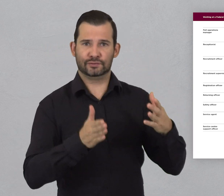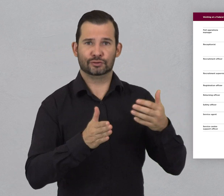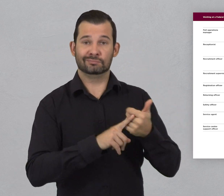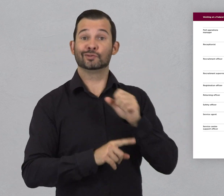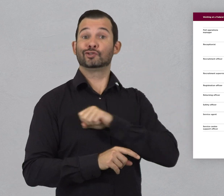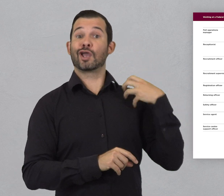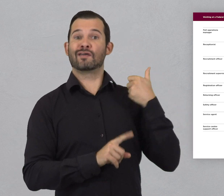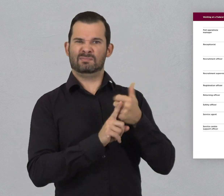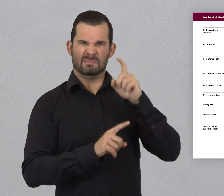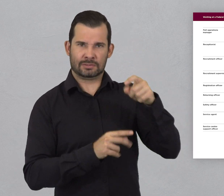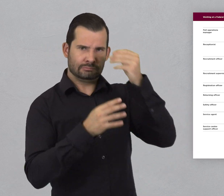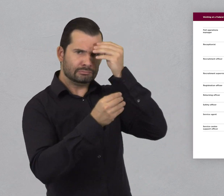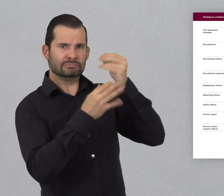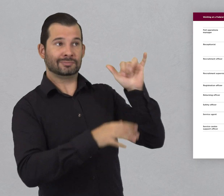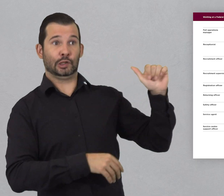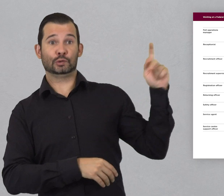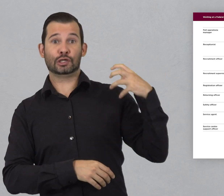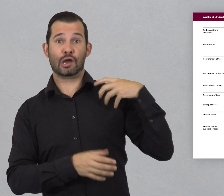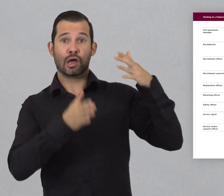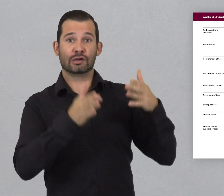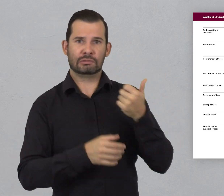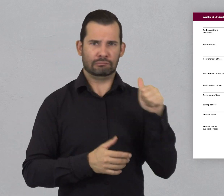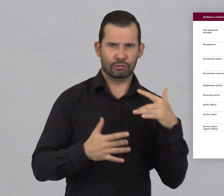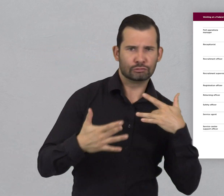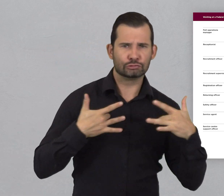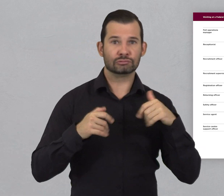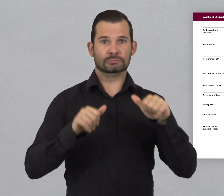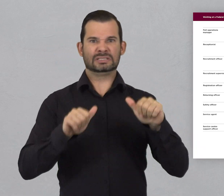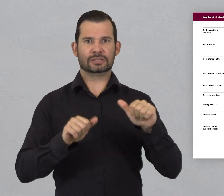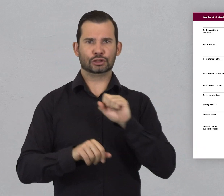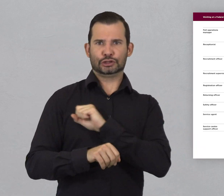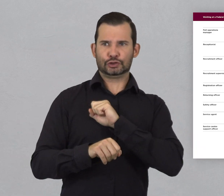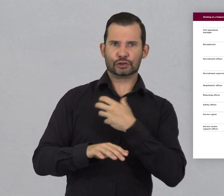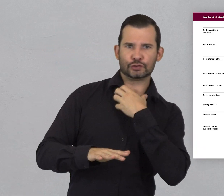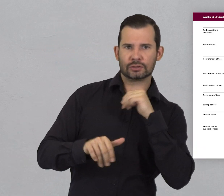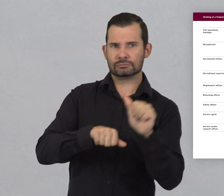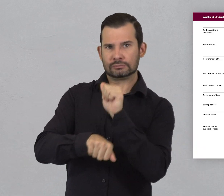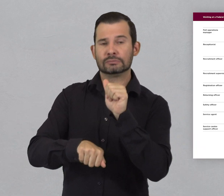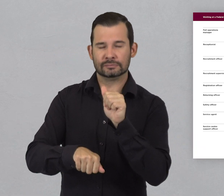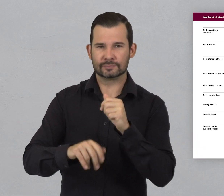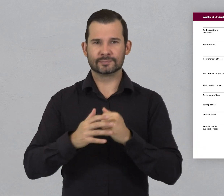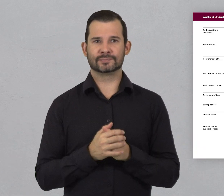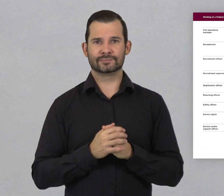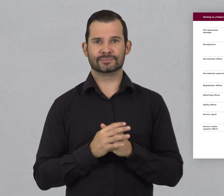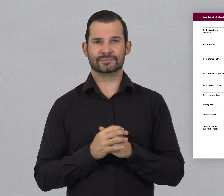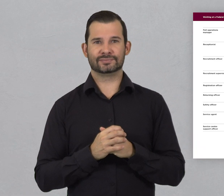must inform the returning officer of any concerns and potential security threats.